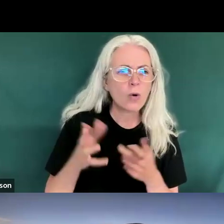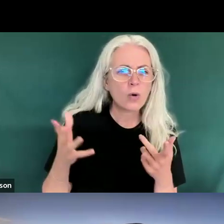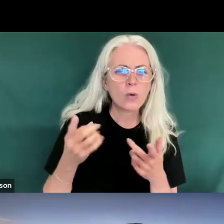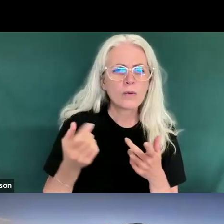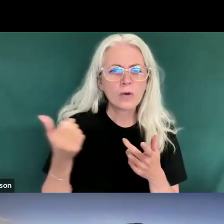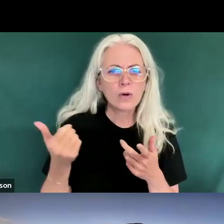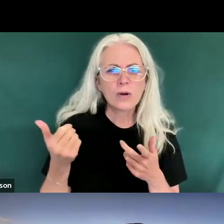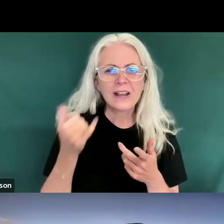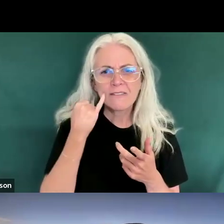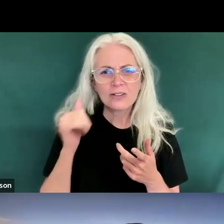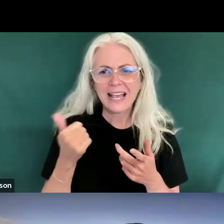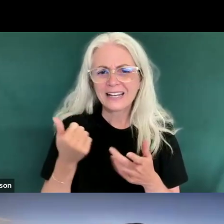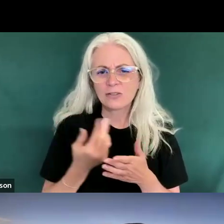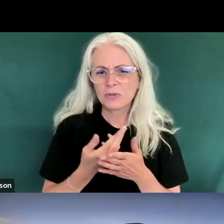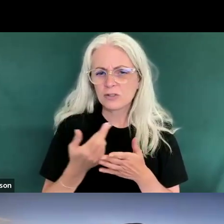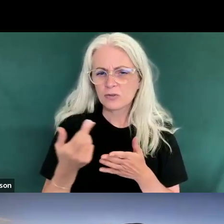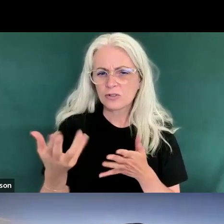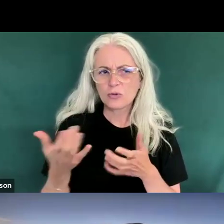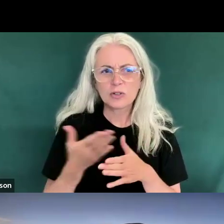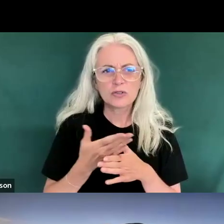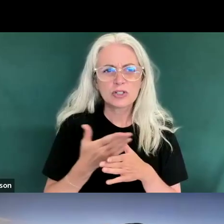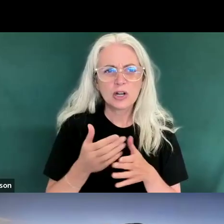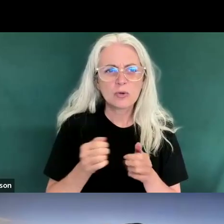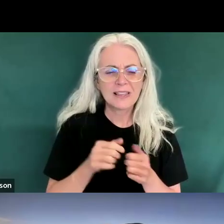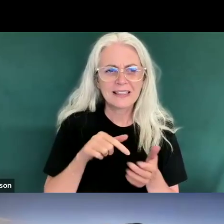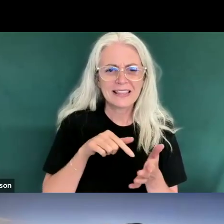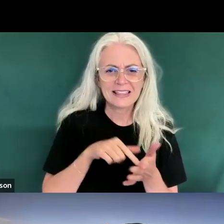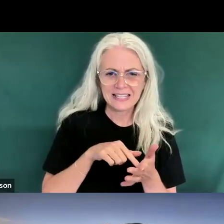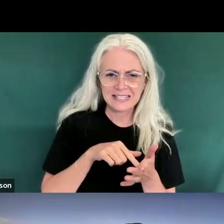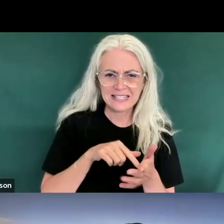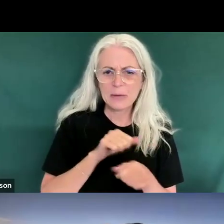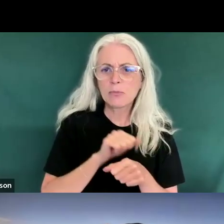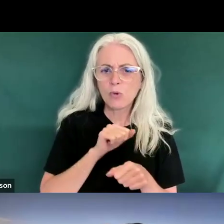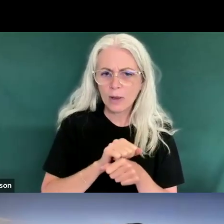you know, if there's any resources that you want to share related to this employment question.